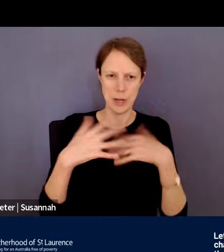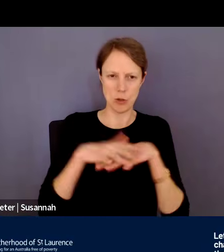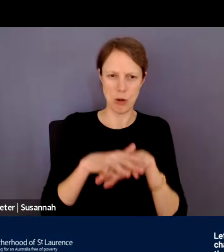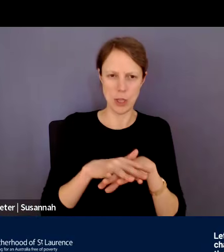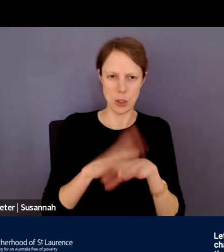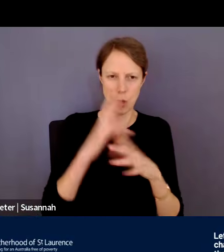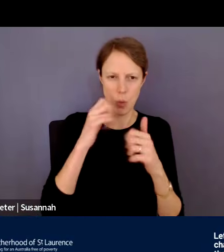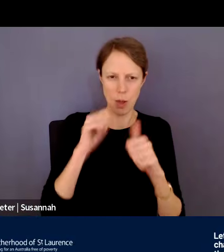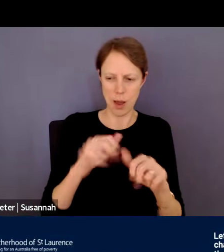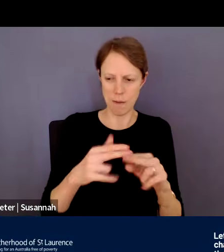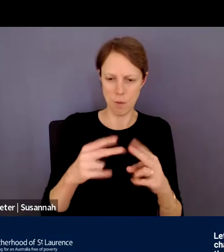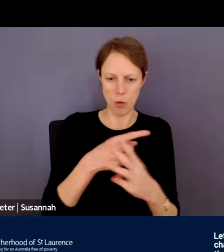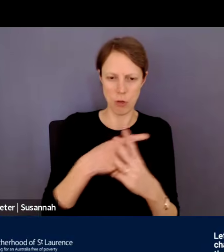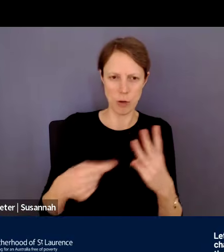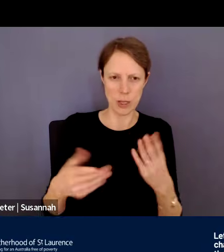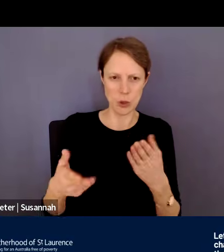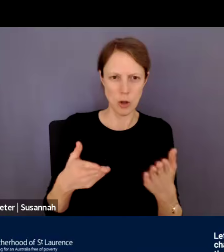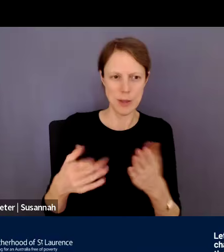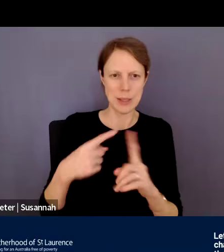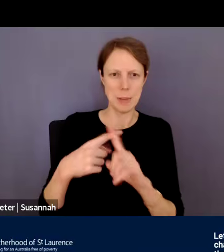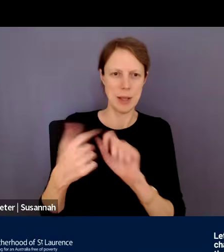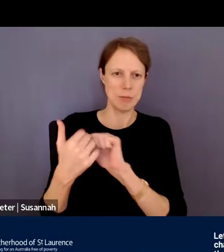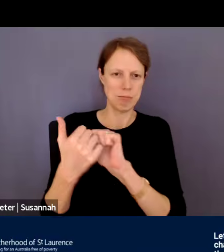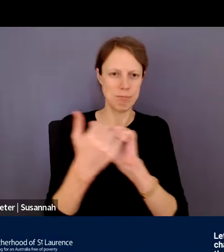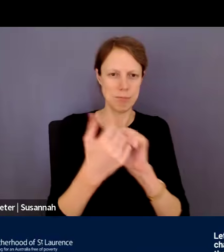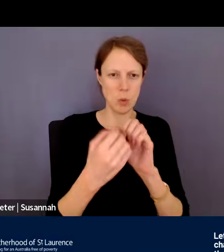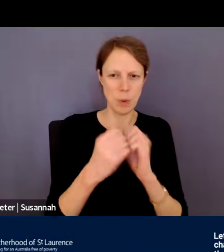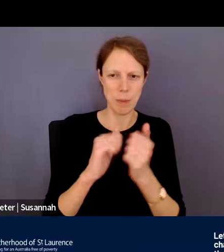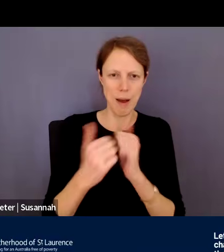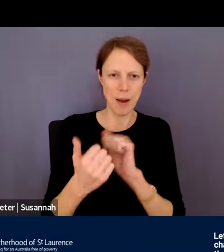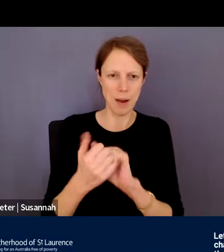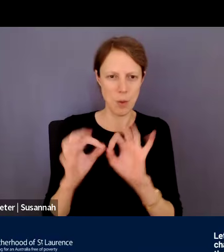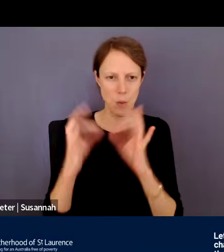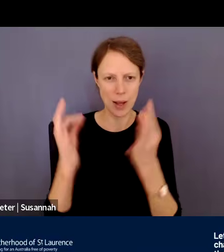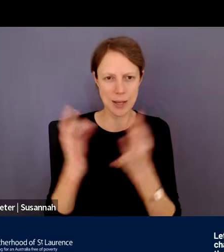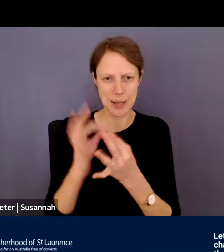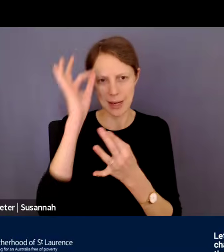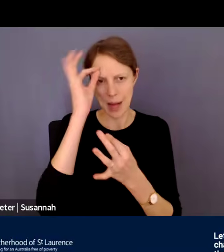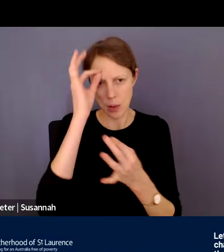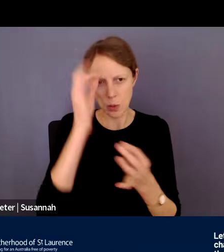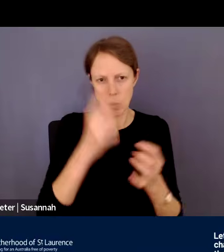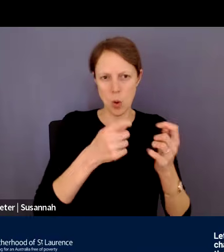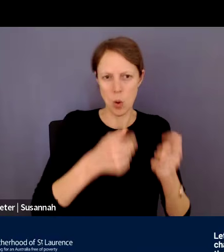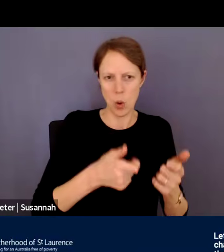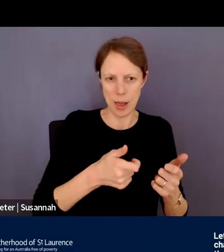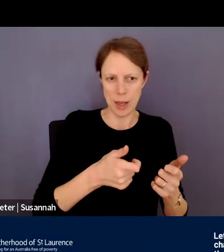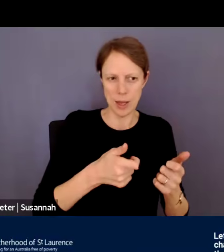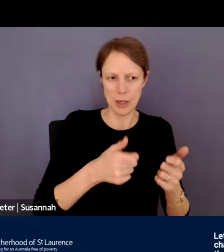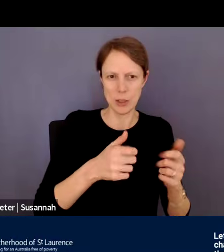as well as some partner organisations with council and early learning - early childhood education and